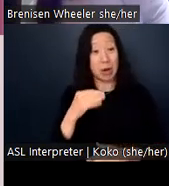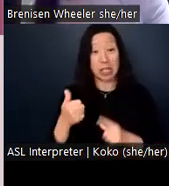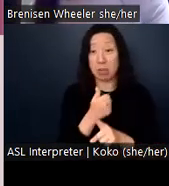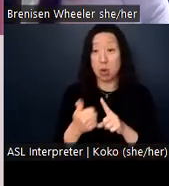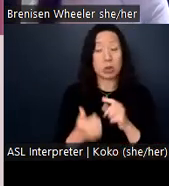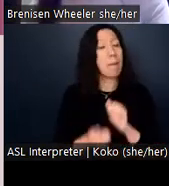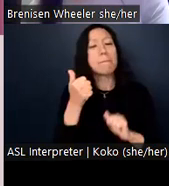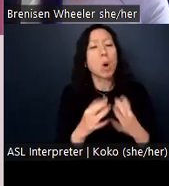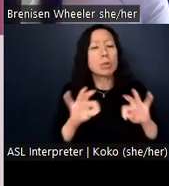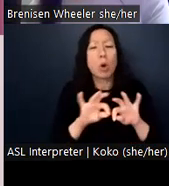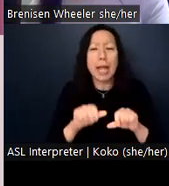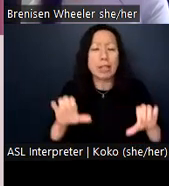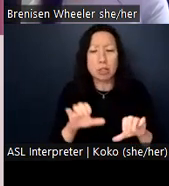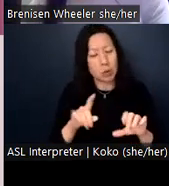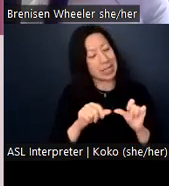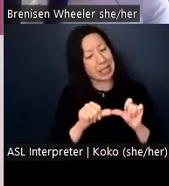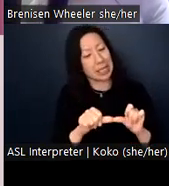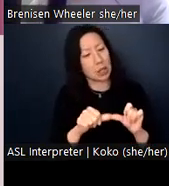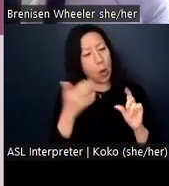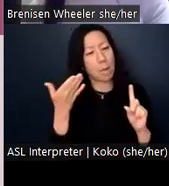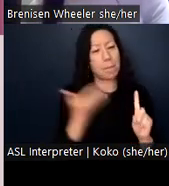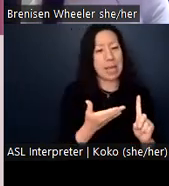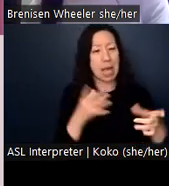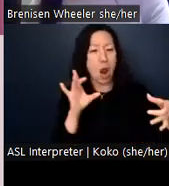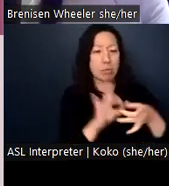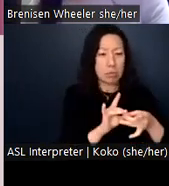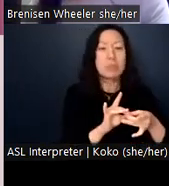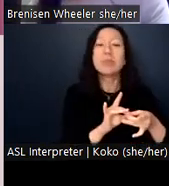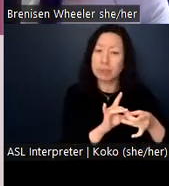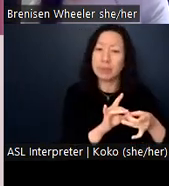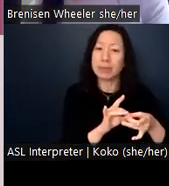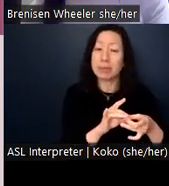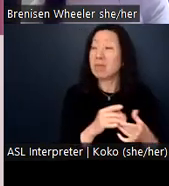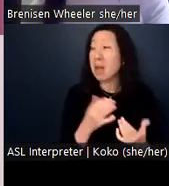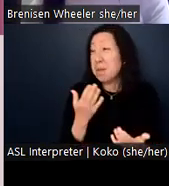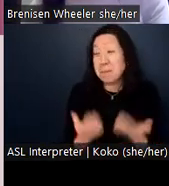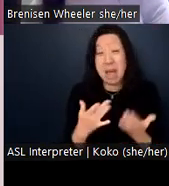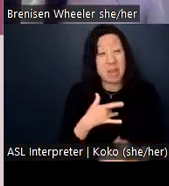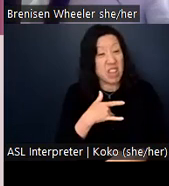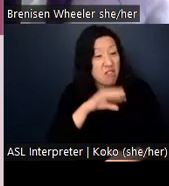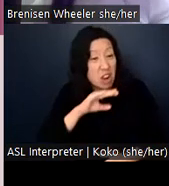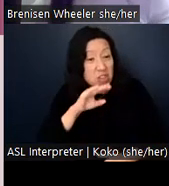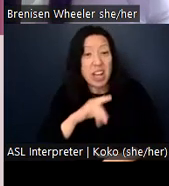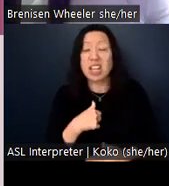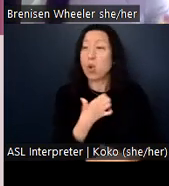to be in their life. 13:18:45 Stay in it, even when you're frustrated or if you wish. 13:18:50 This person would just leave already.